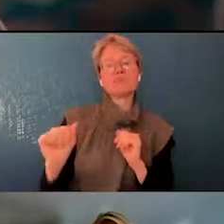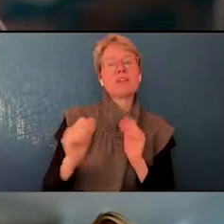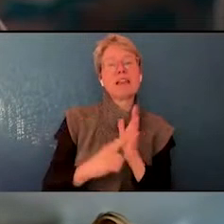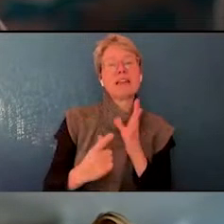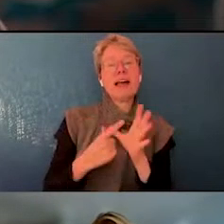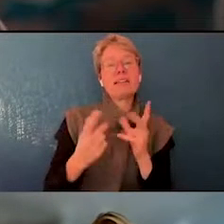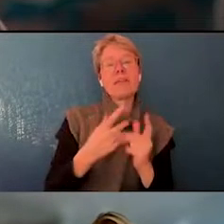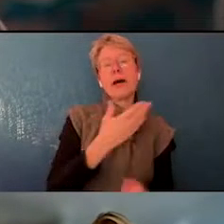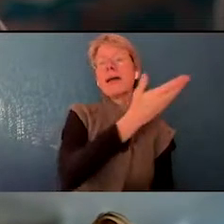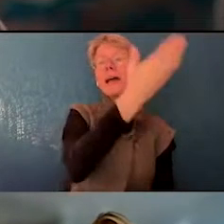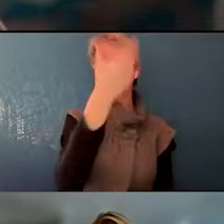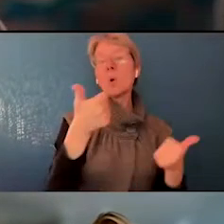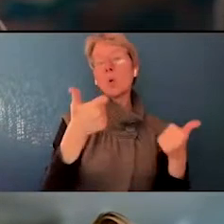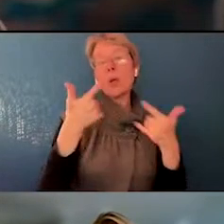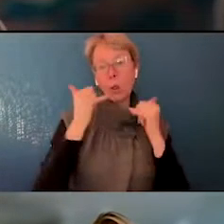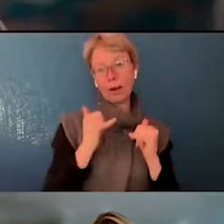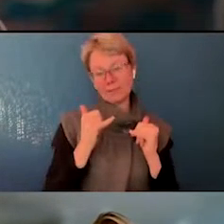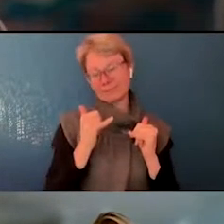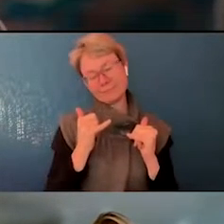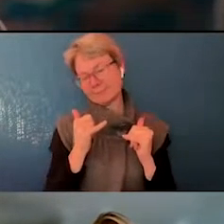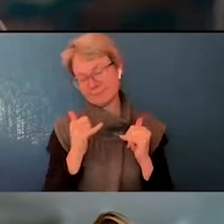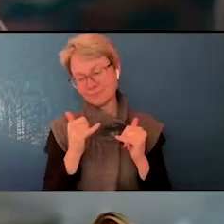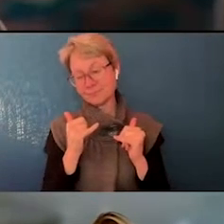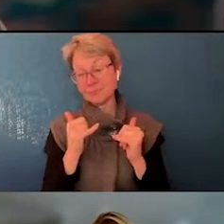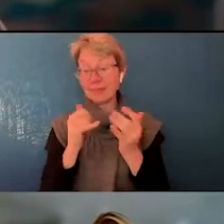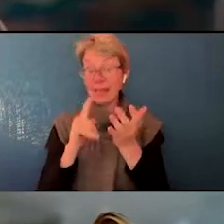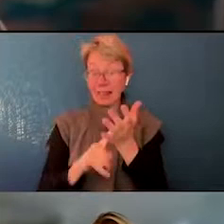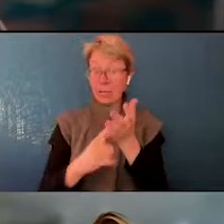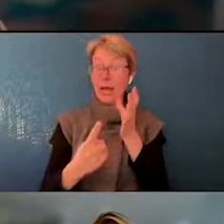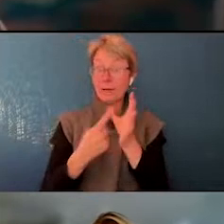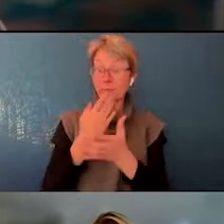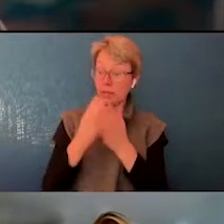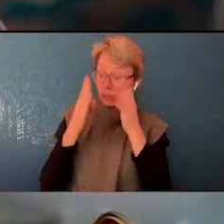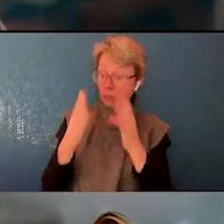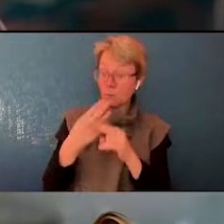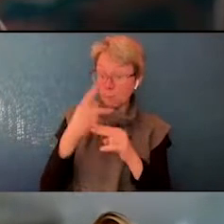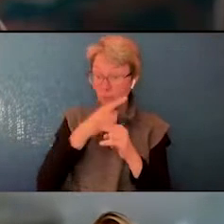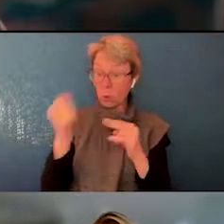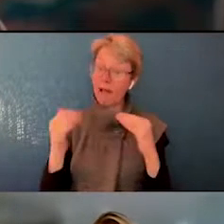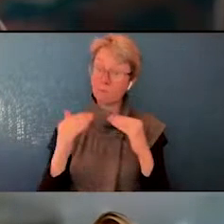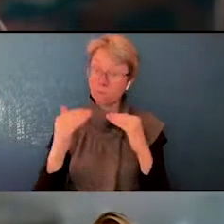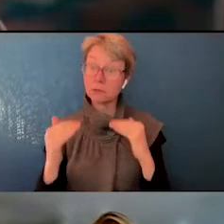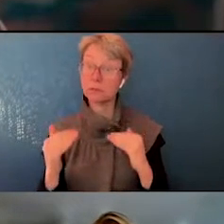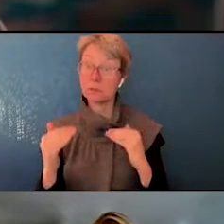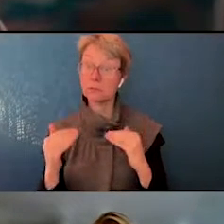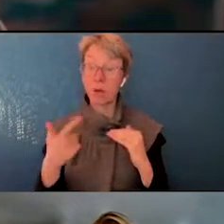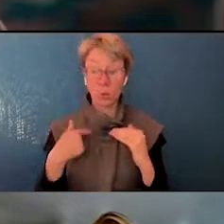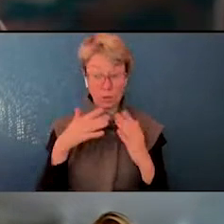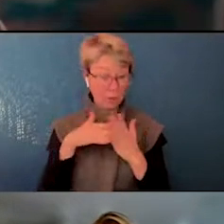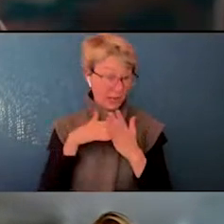uh aimed at assisting those uh facing disadvantage uh we can actually help all kinds of people with